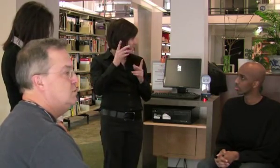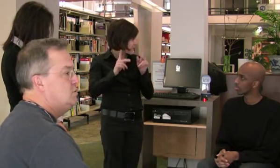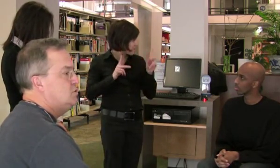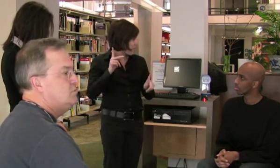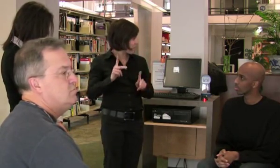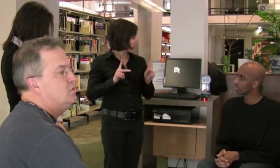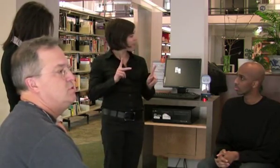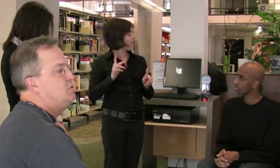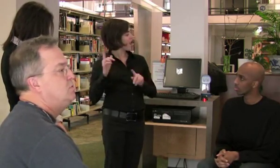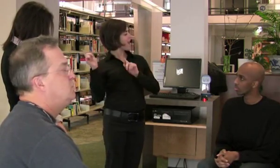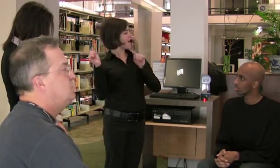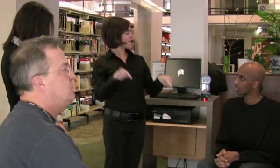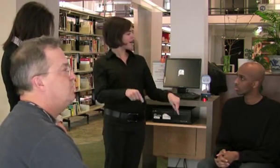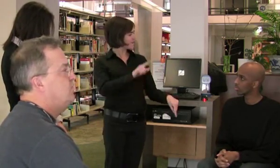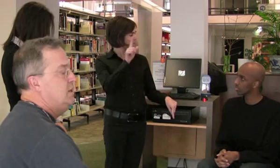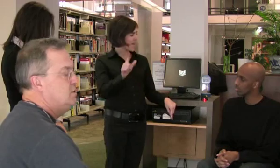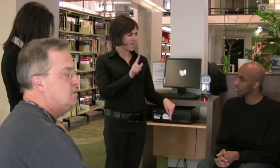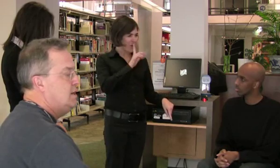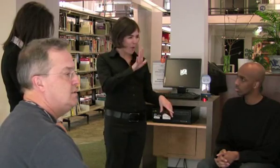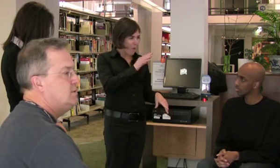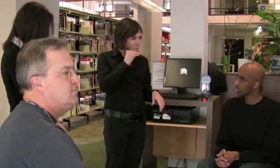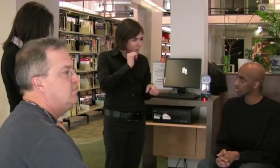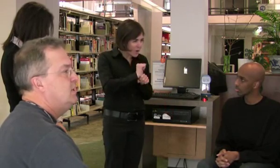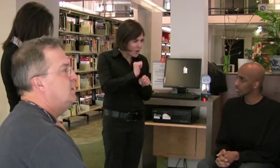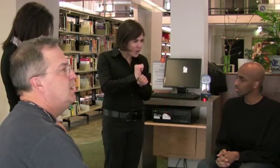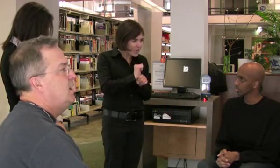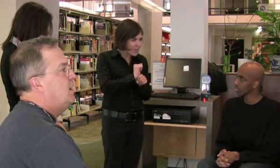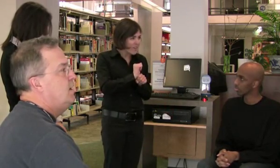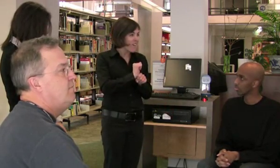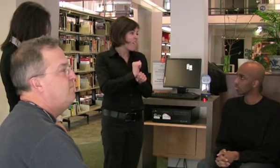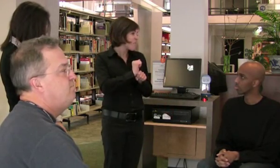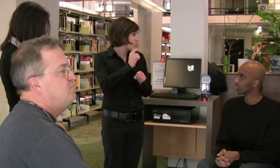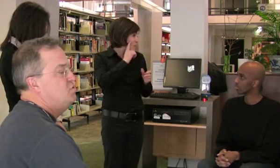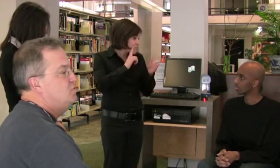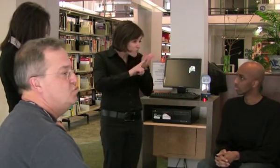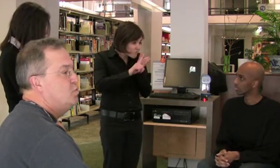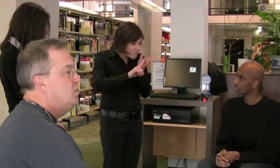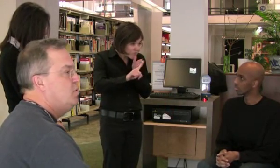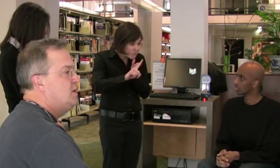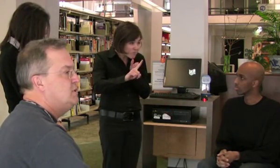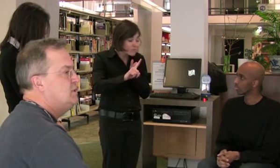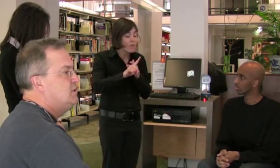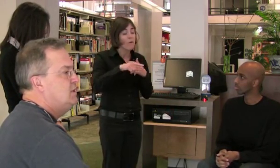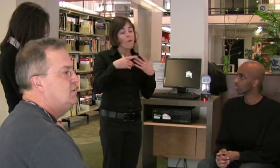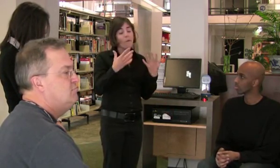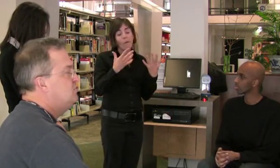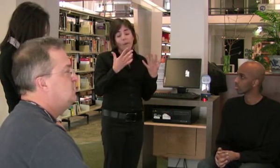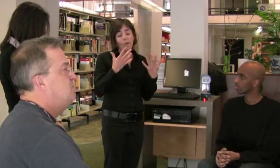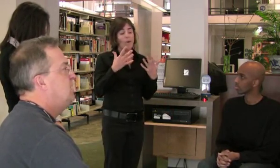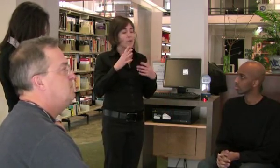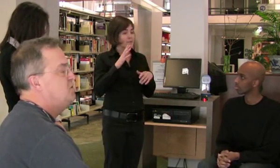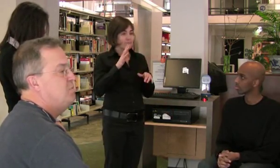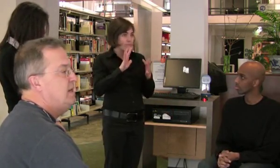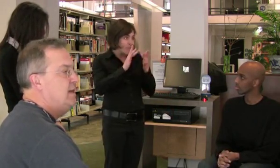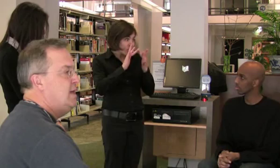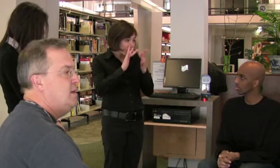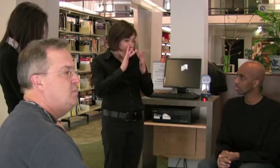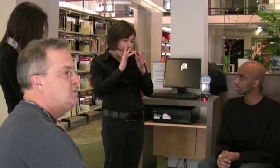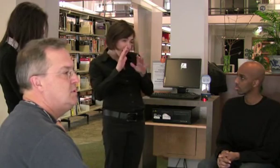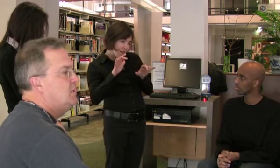Many people come in after school to do homework, research,